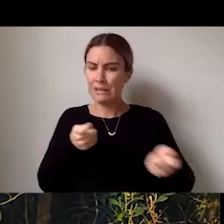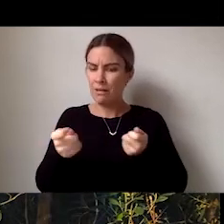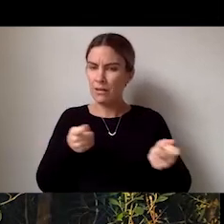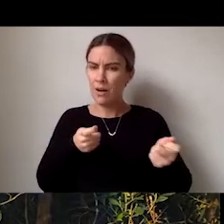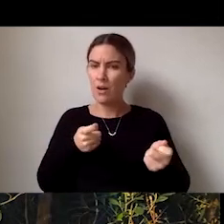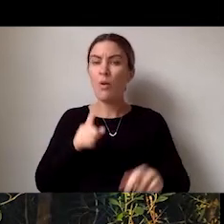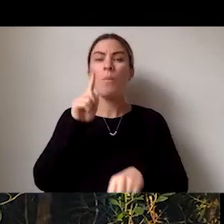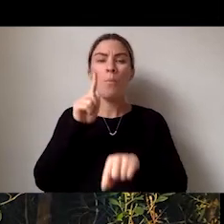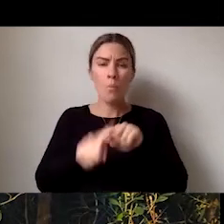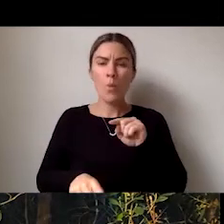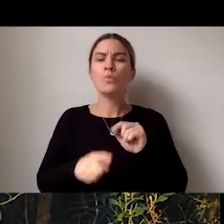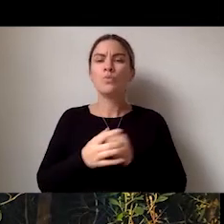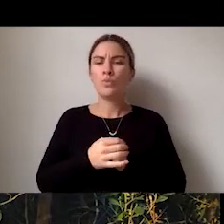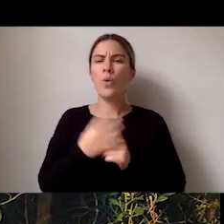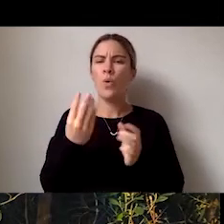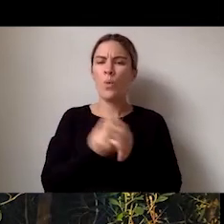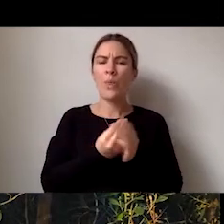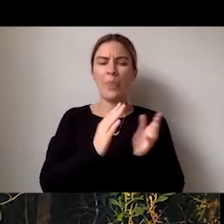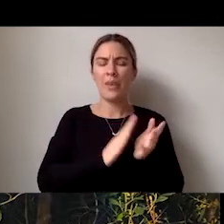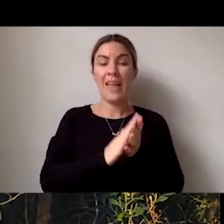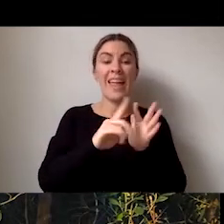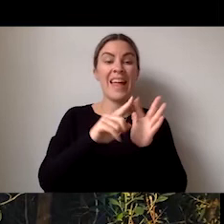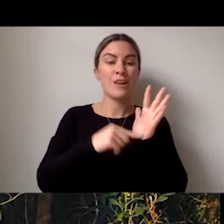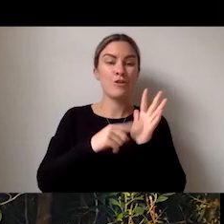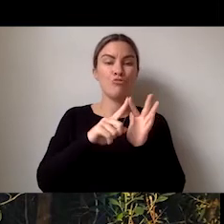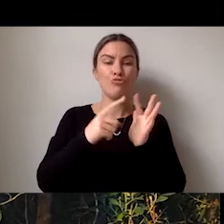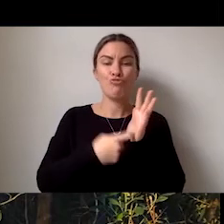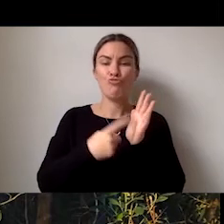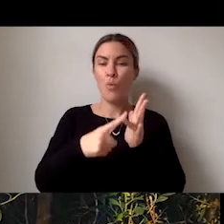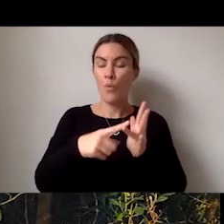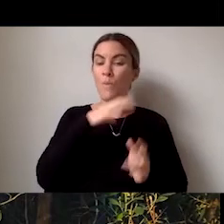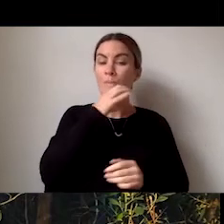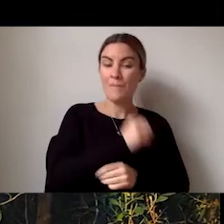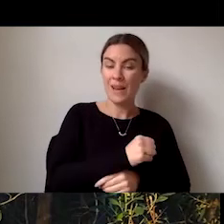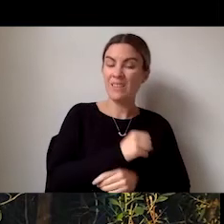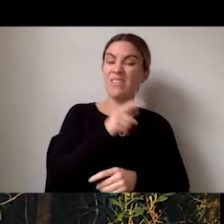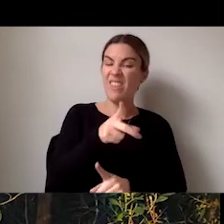who have used violence against female partners and kids. And as